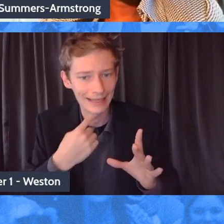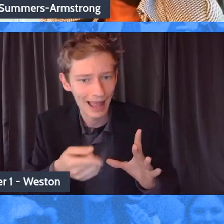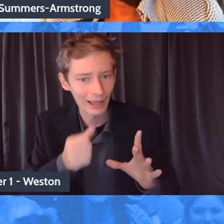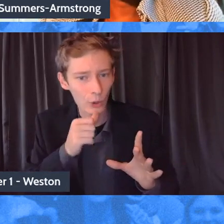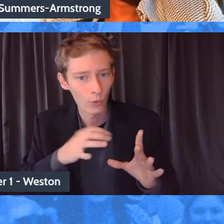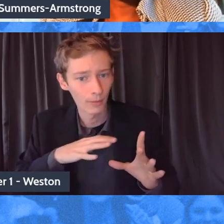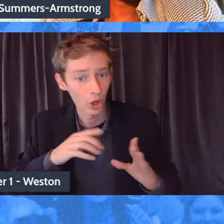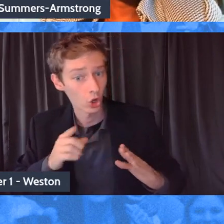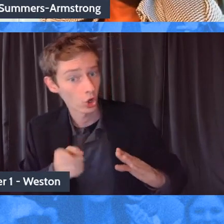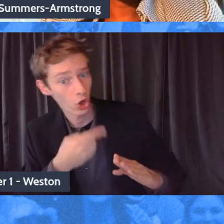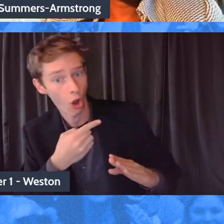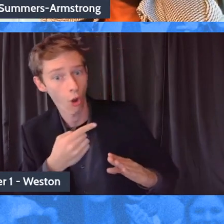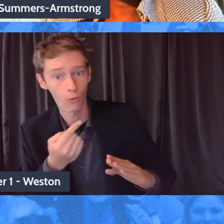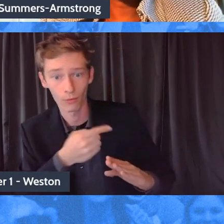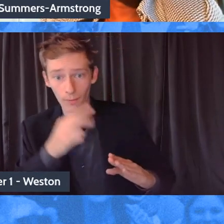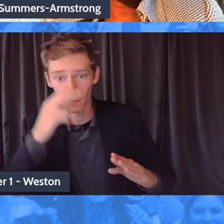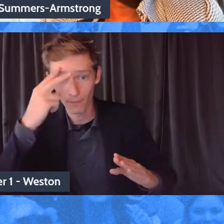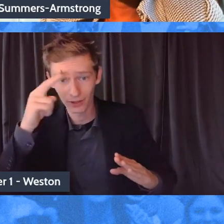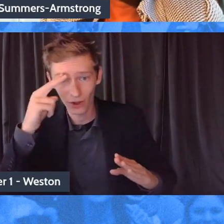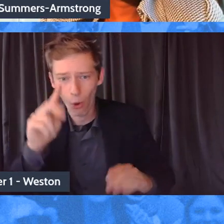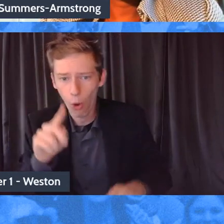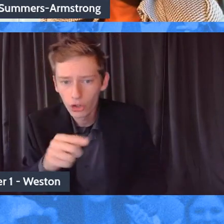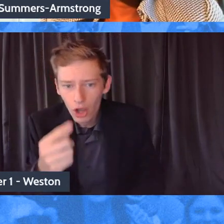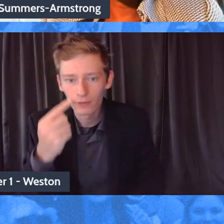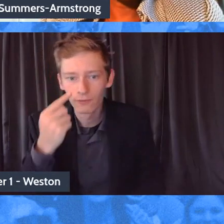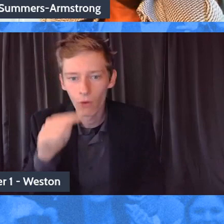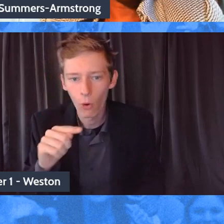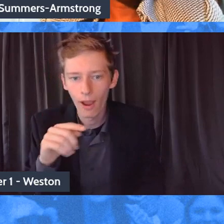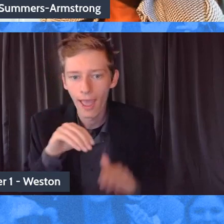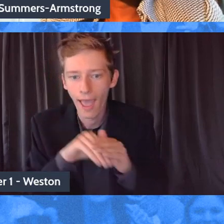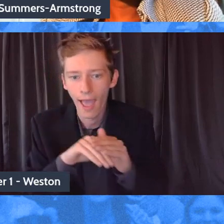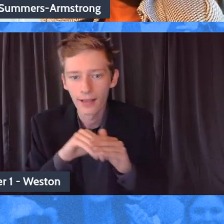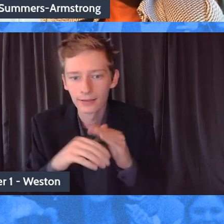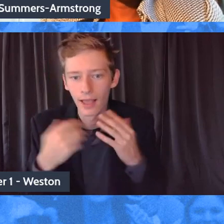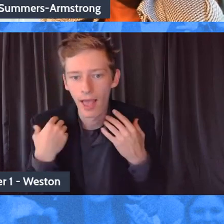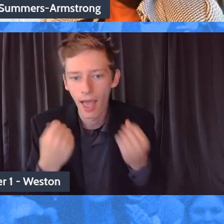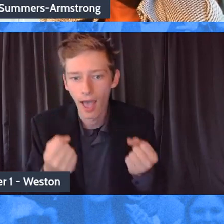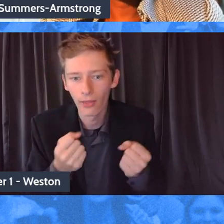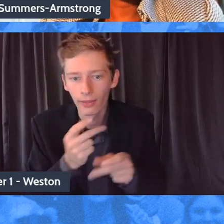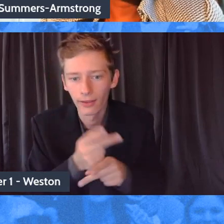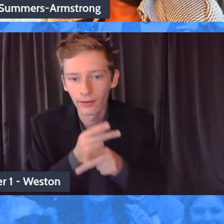That is beyond me. And so that's why our voices and being at the forefront is really critical right now.